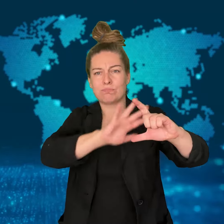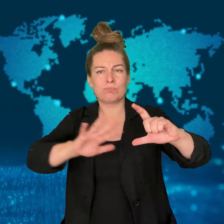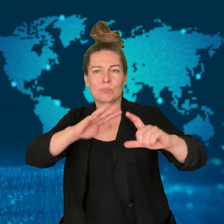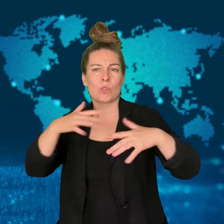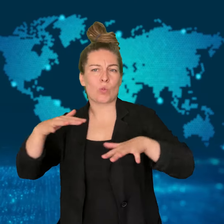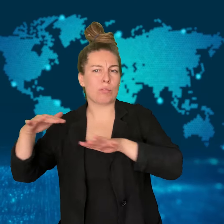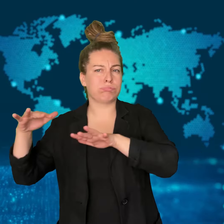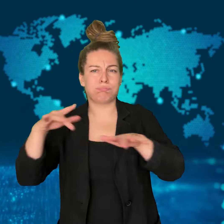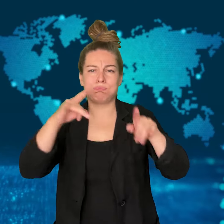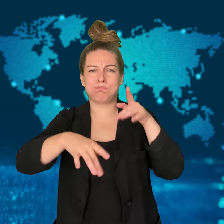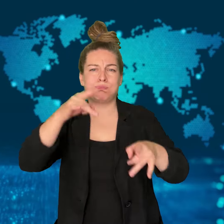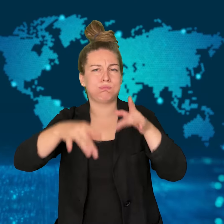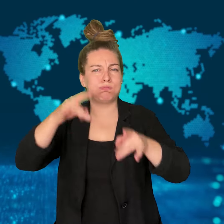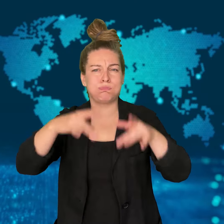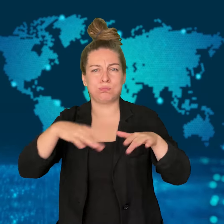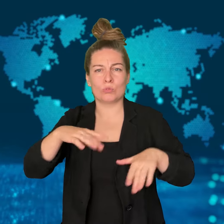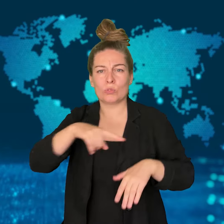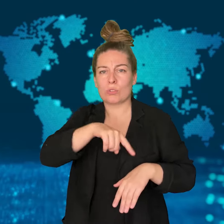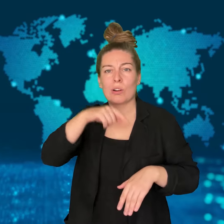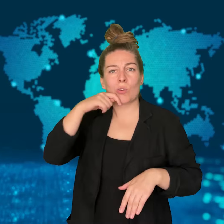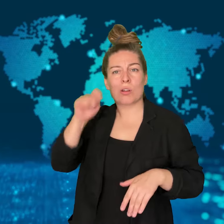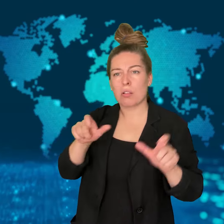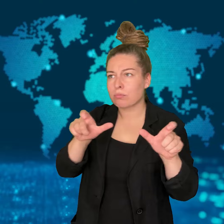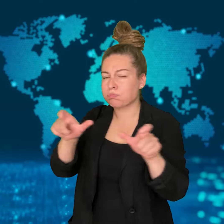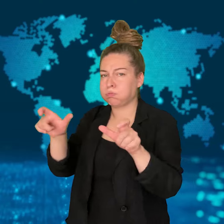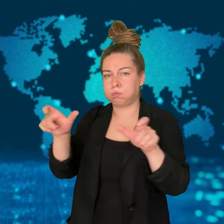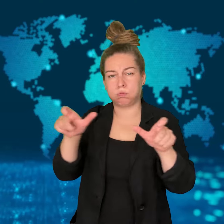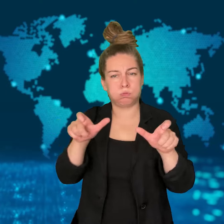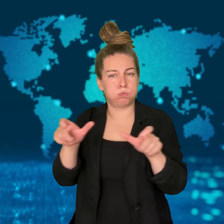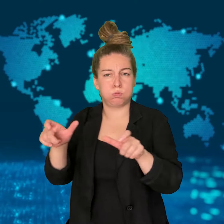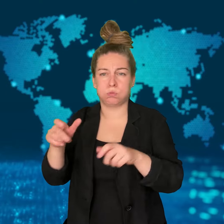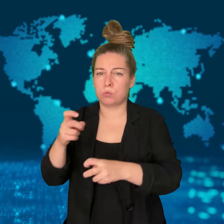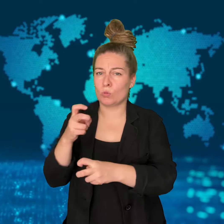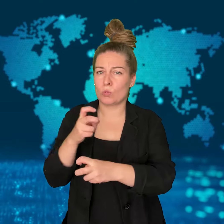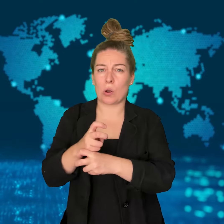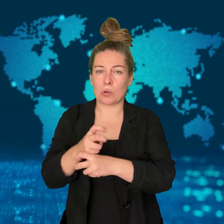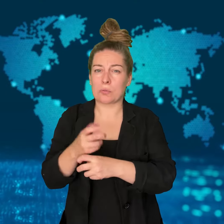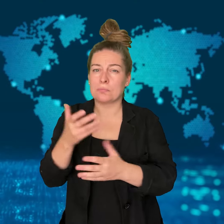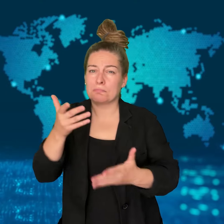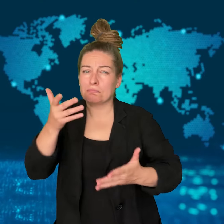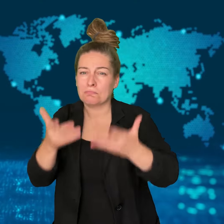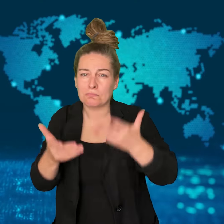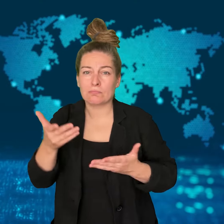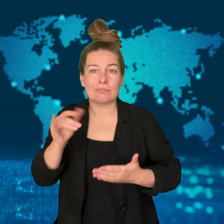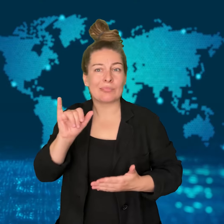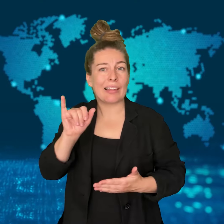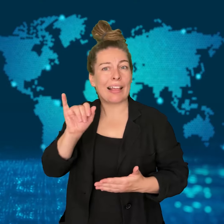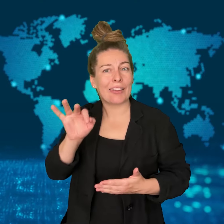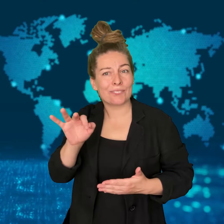in eastern Ukraine.